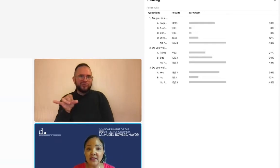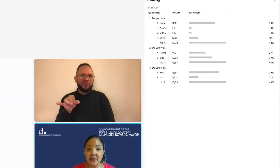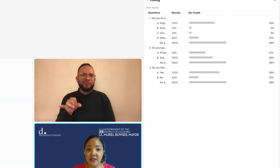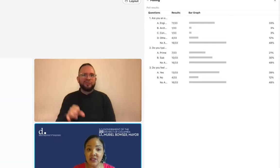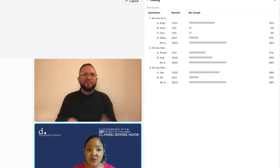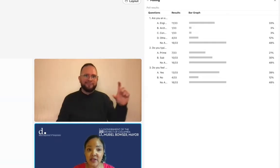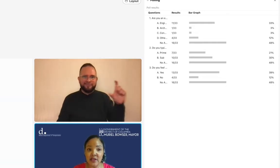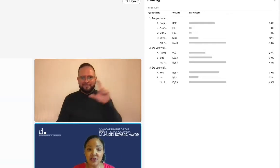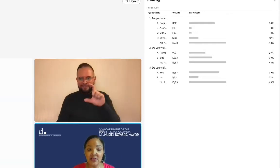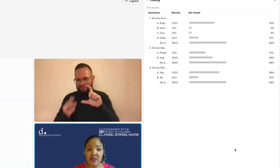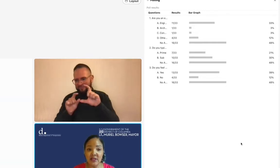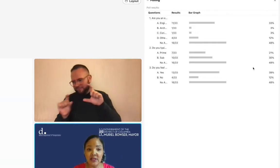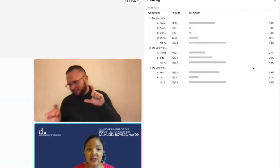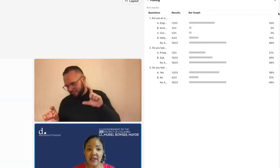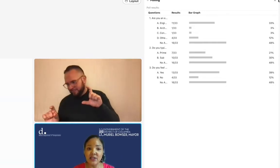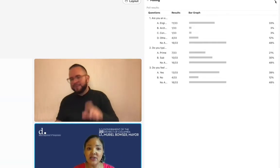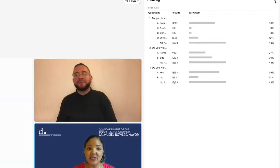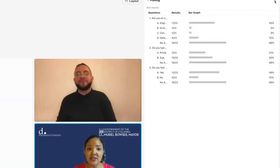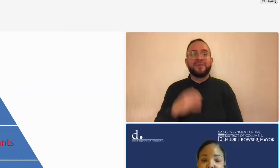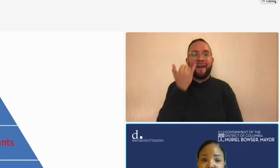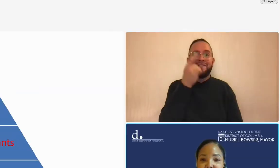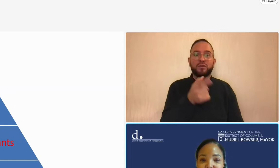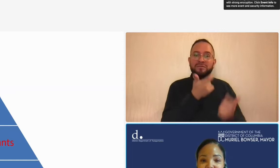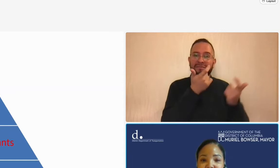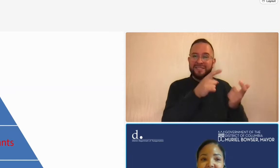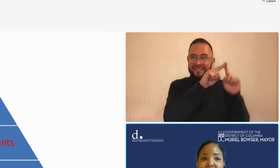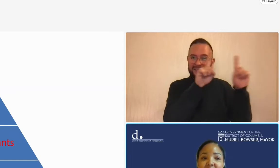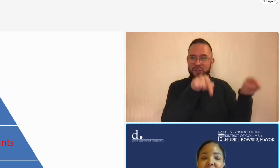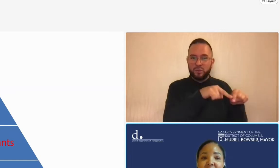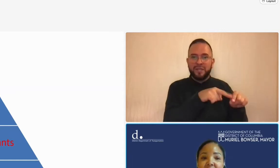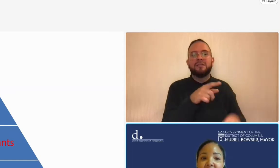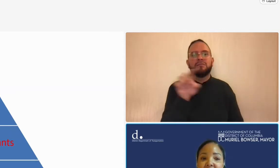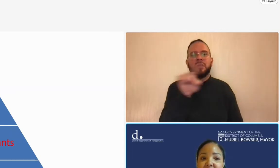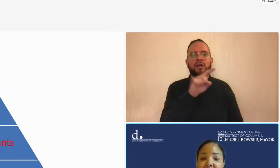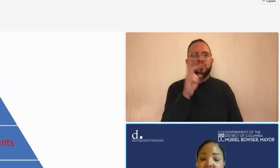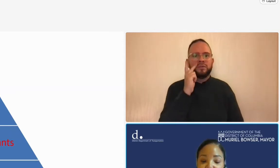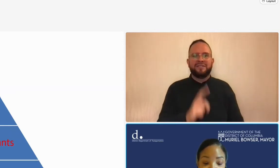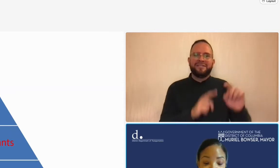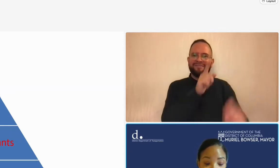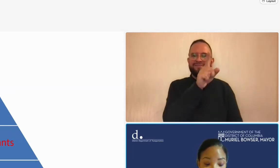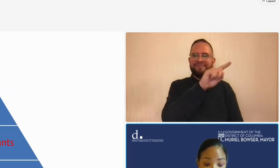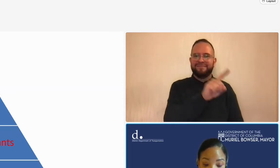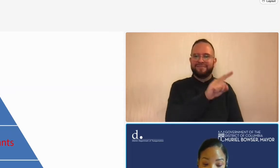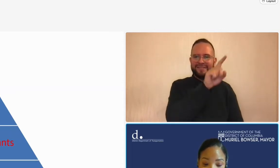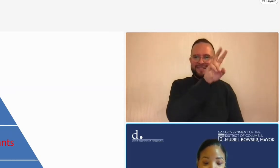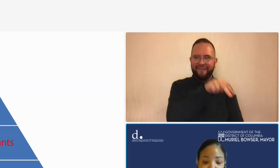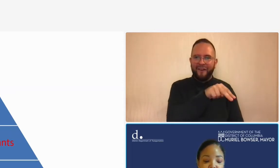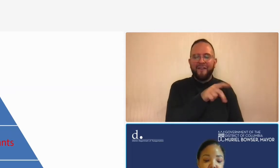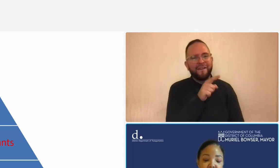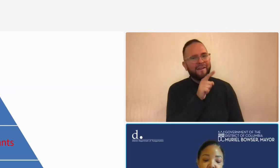the screen and you see at this slide and you see dollar signs so the the dollars flow down okay so